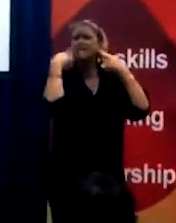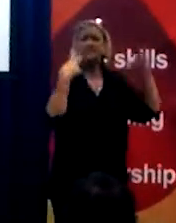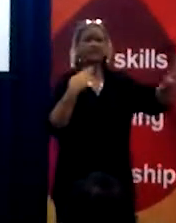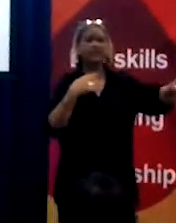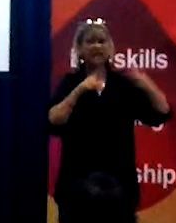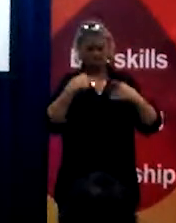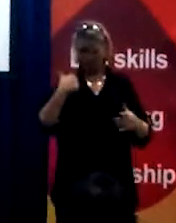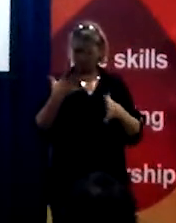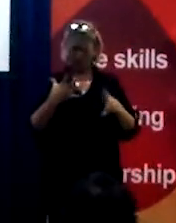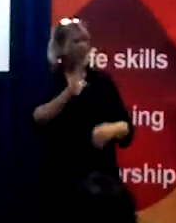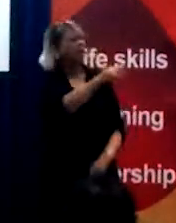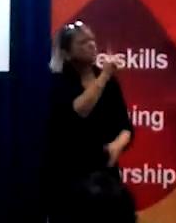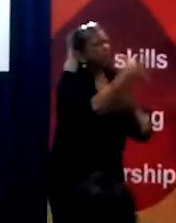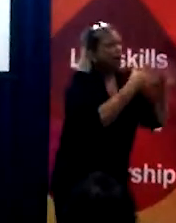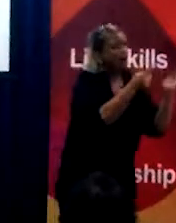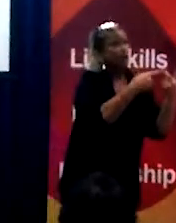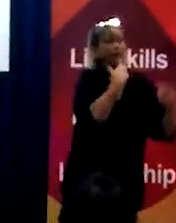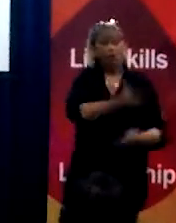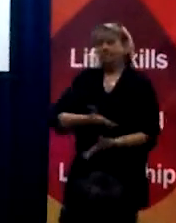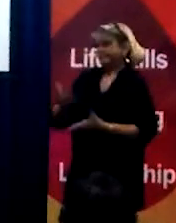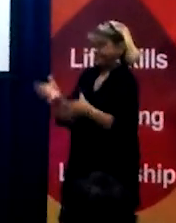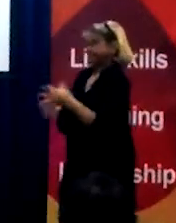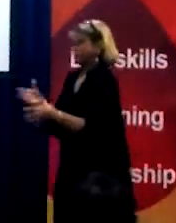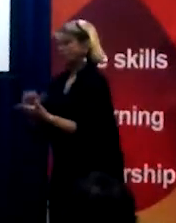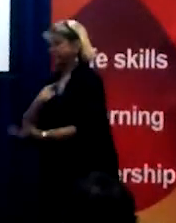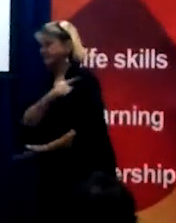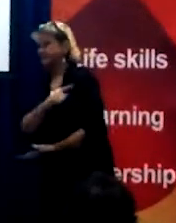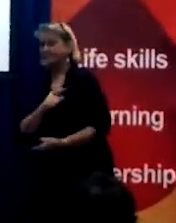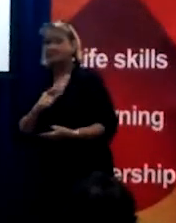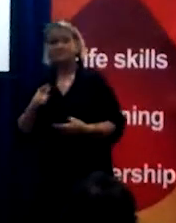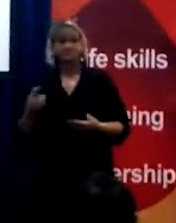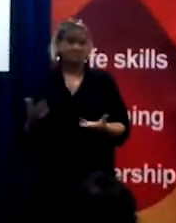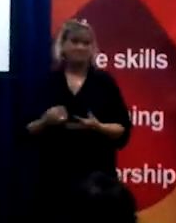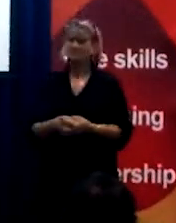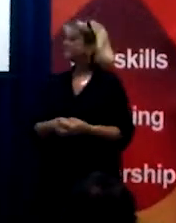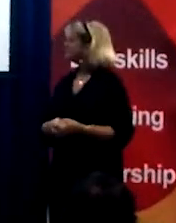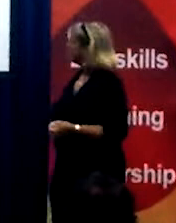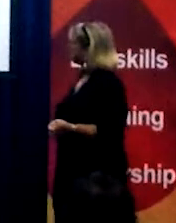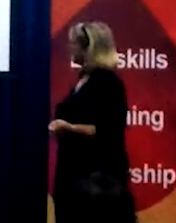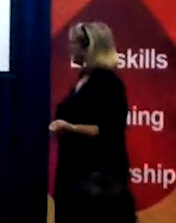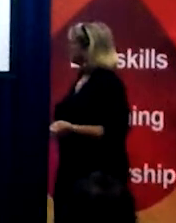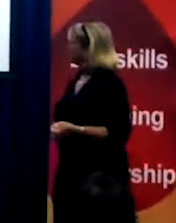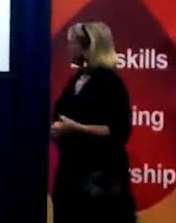If we’re not sure, we refer to our Deaf role models. Obviously, we have interpreters.